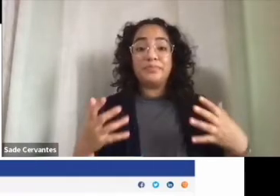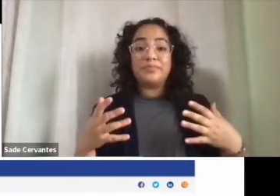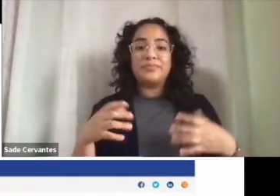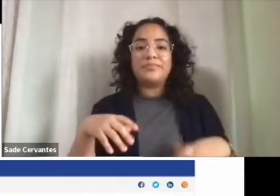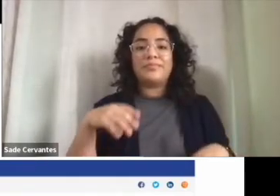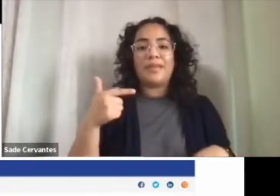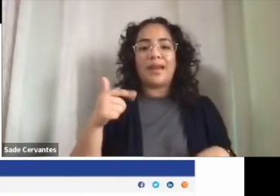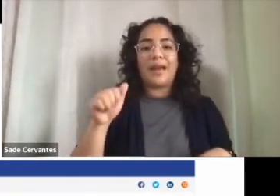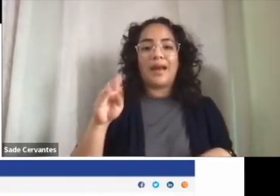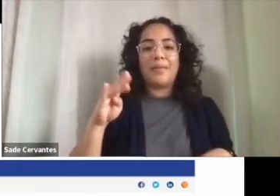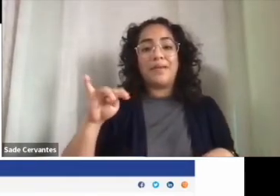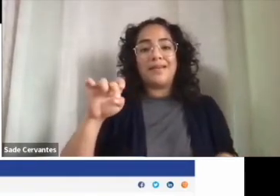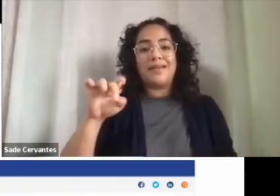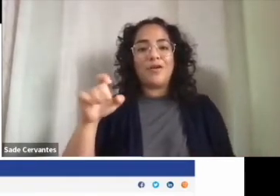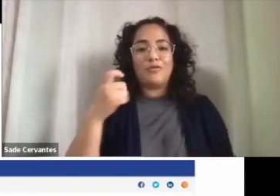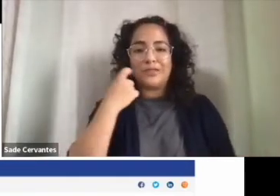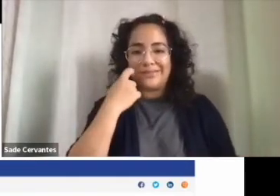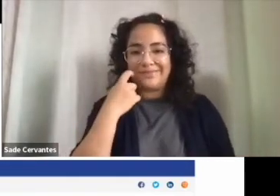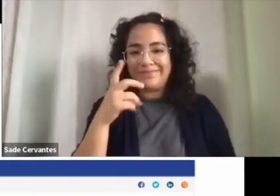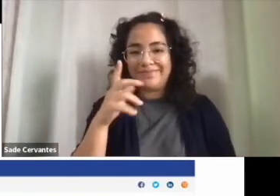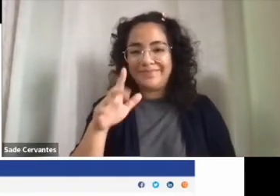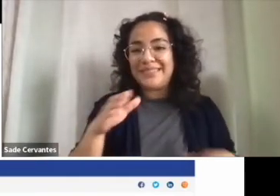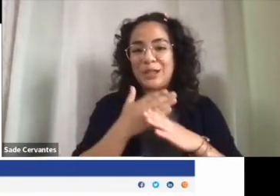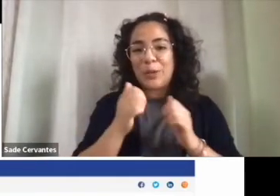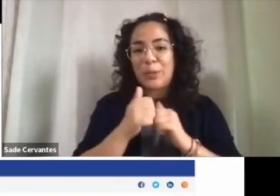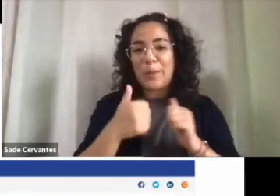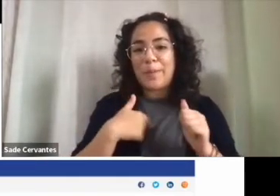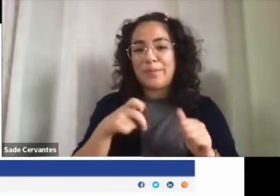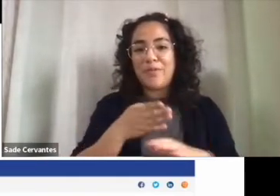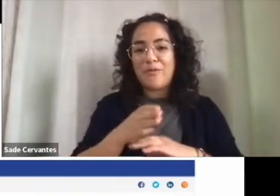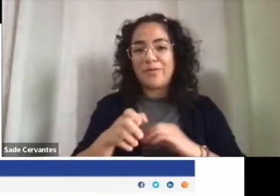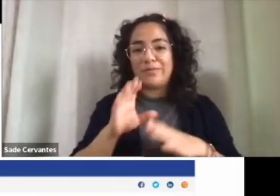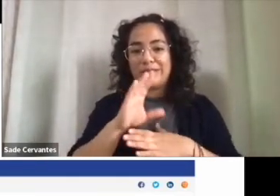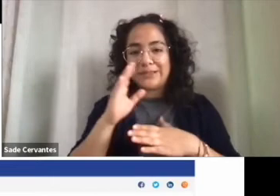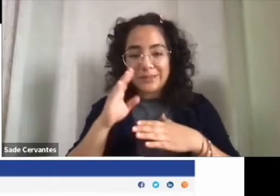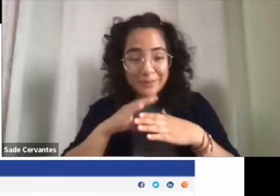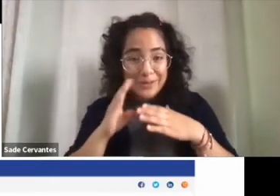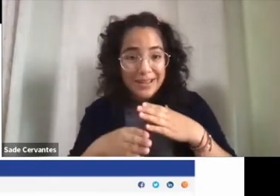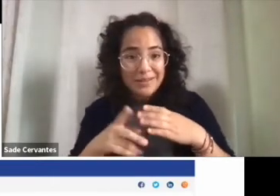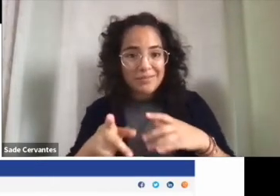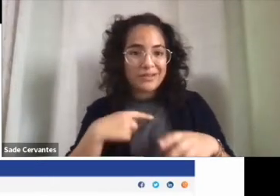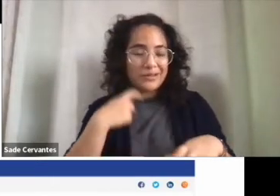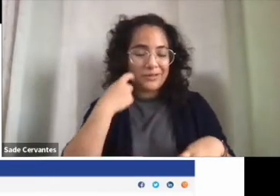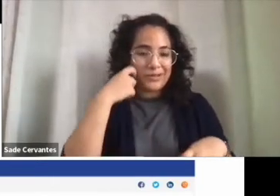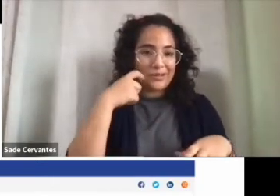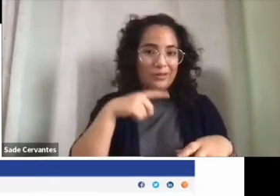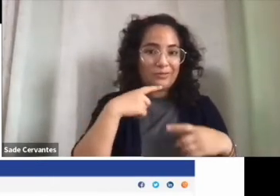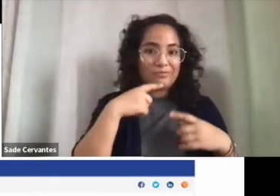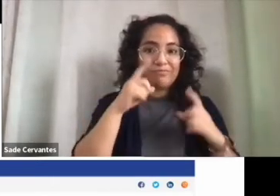this with me over the weekend that there's a recent report of two cases of individuals